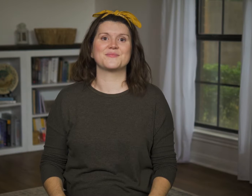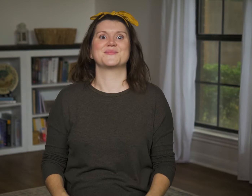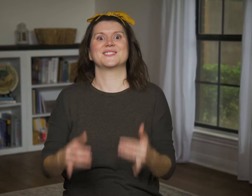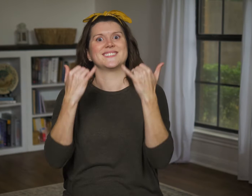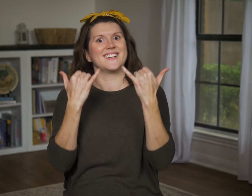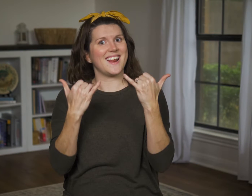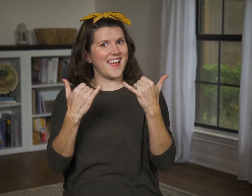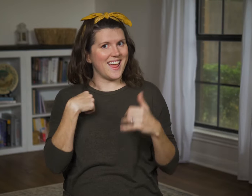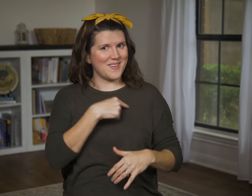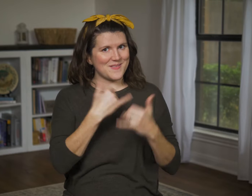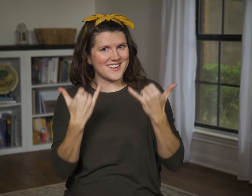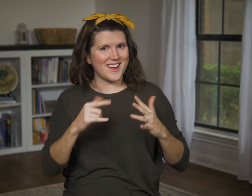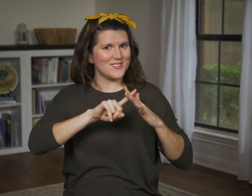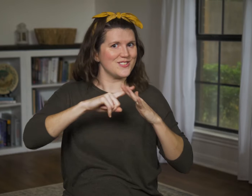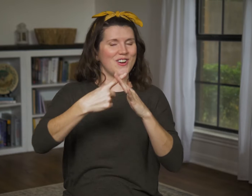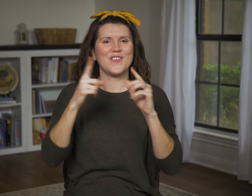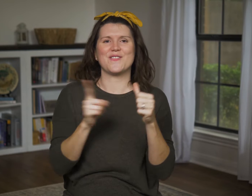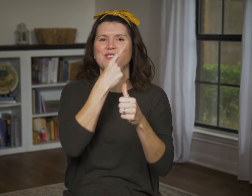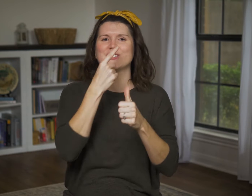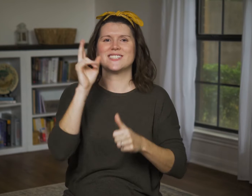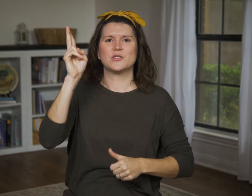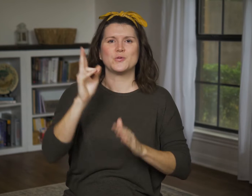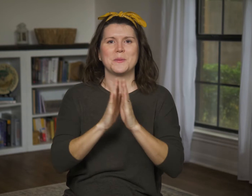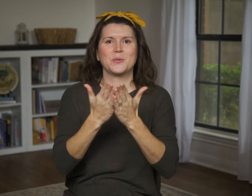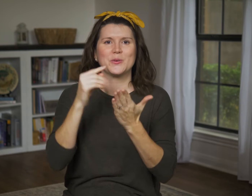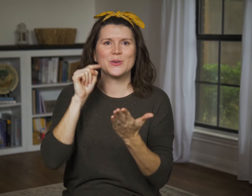Today we step into the first of the history books,